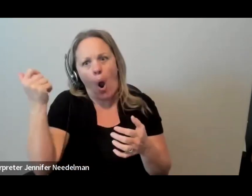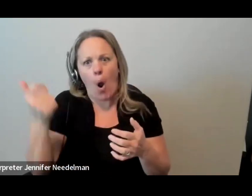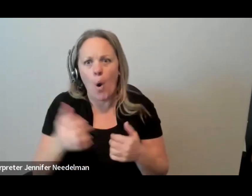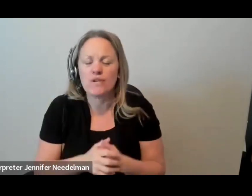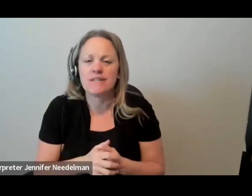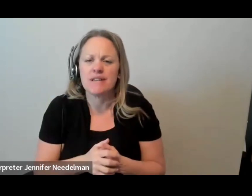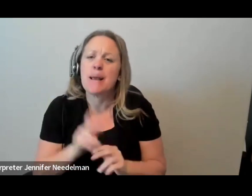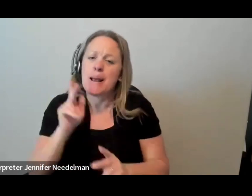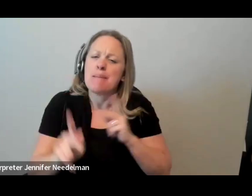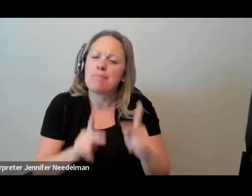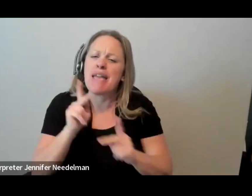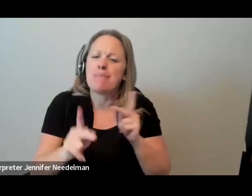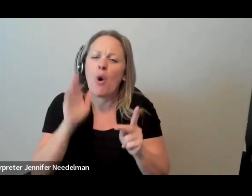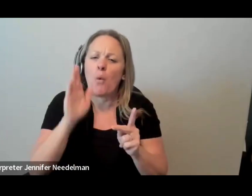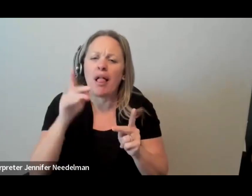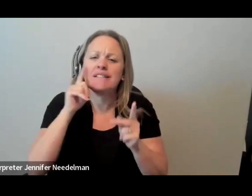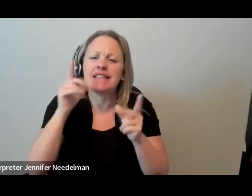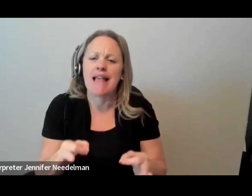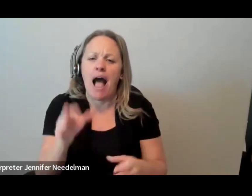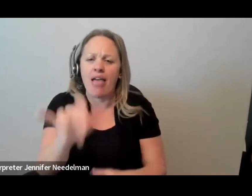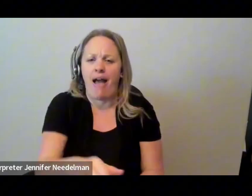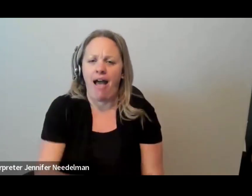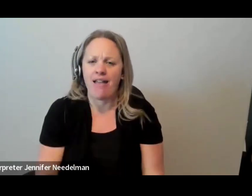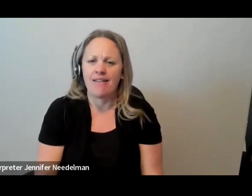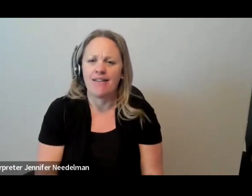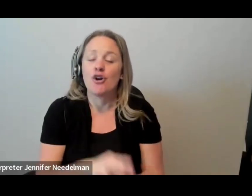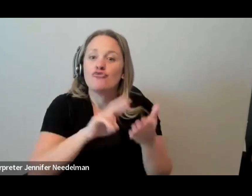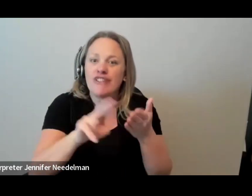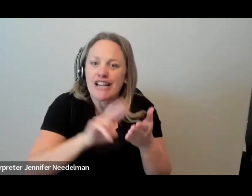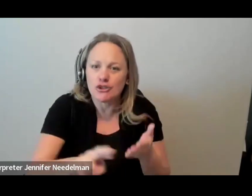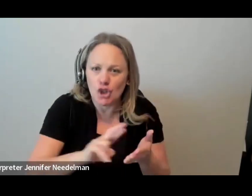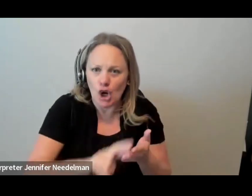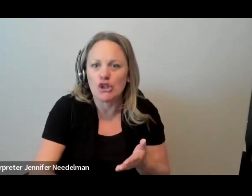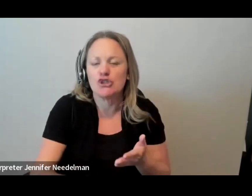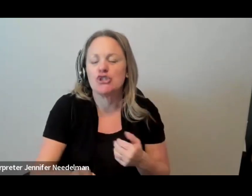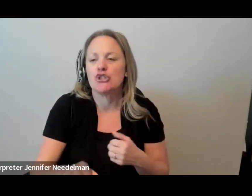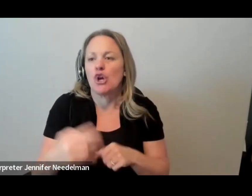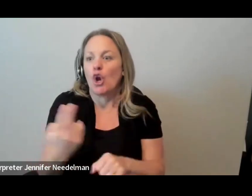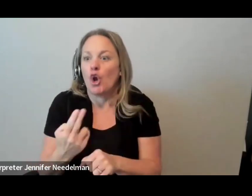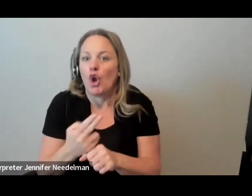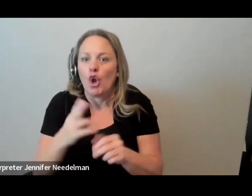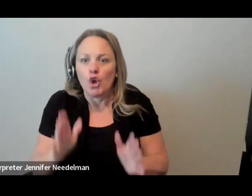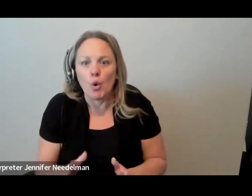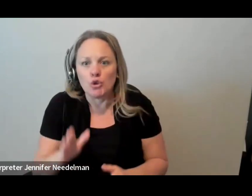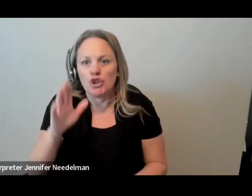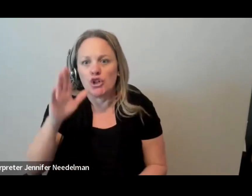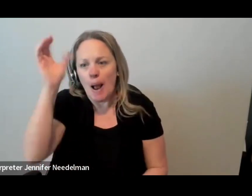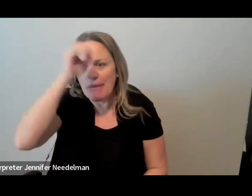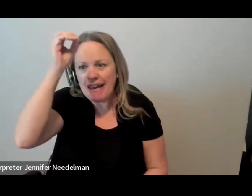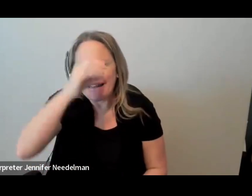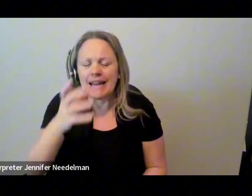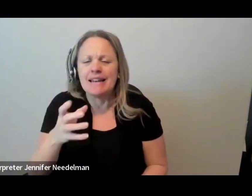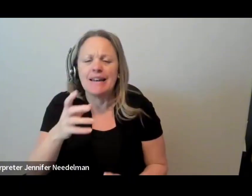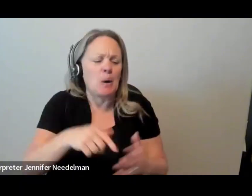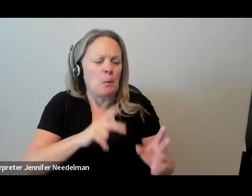Like that's where research becomes so critical. It's where user insights become so critical. What are people using when it comes